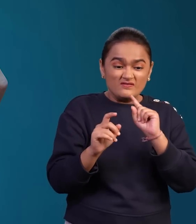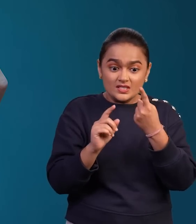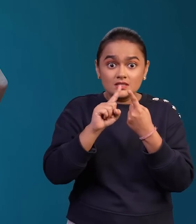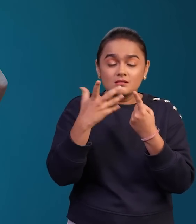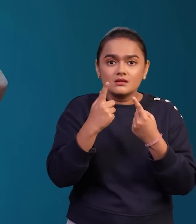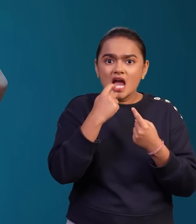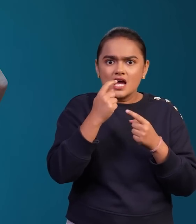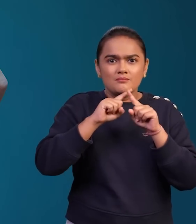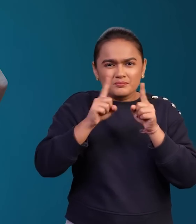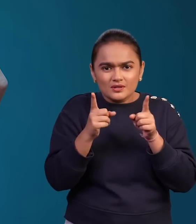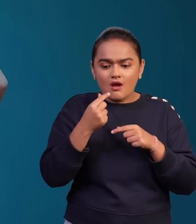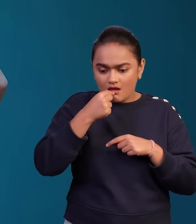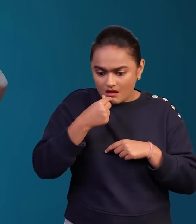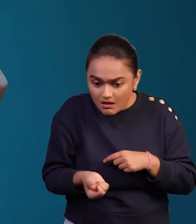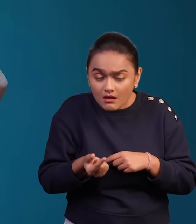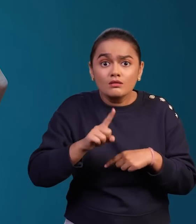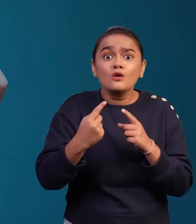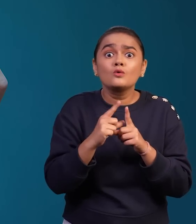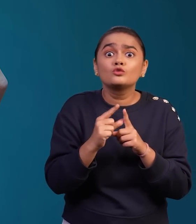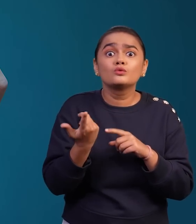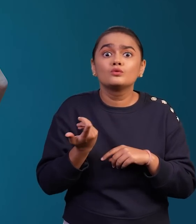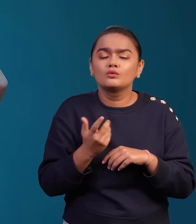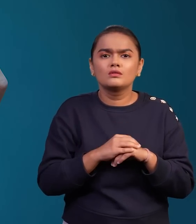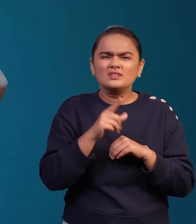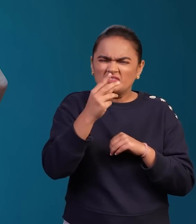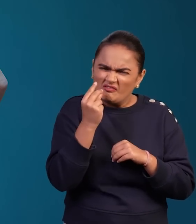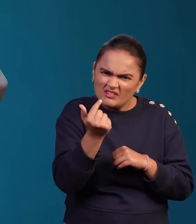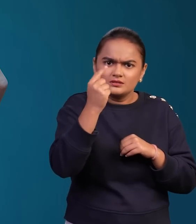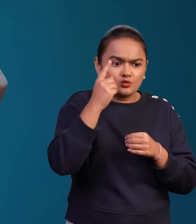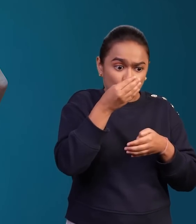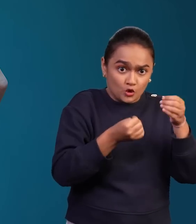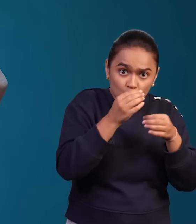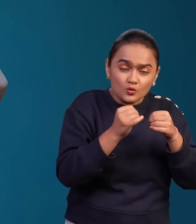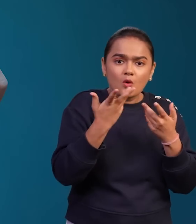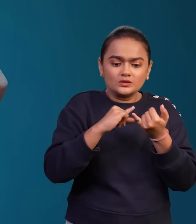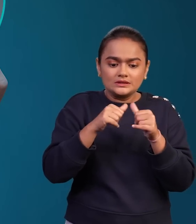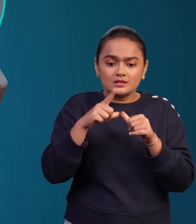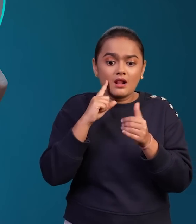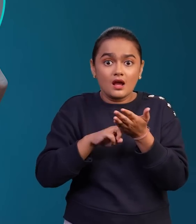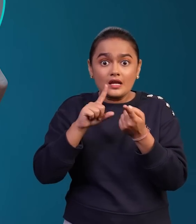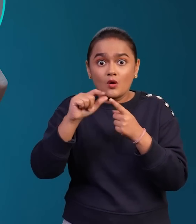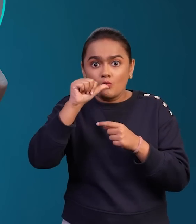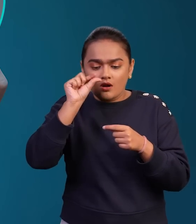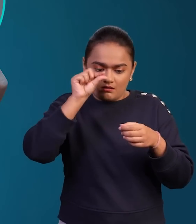1. What to do if a tooth breaks or falls out? Immediately place it in milk or saline water,